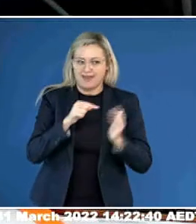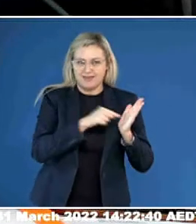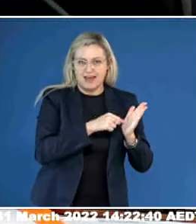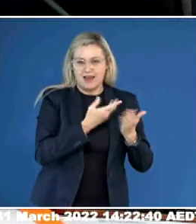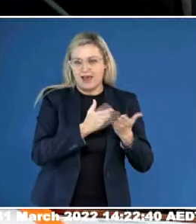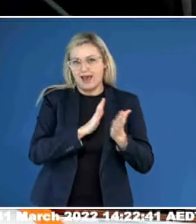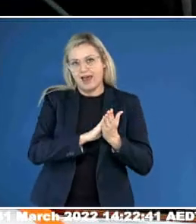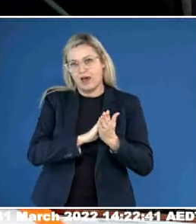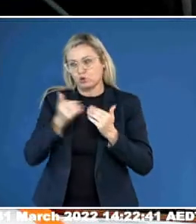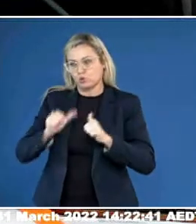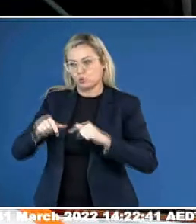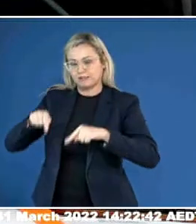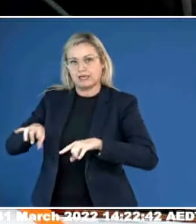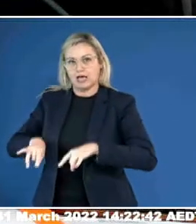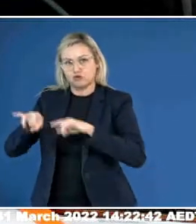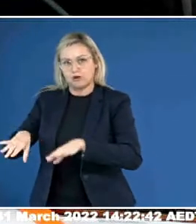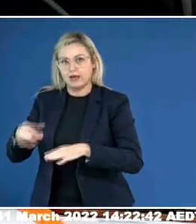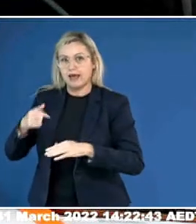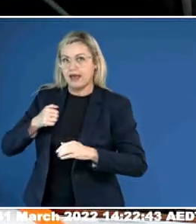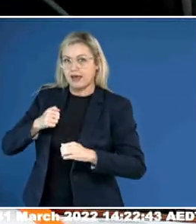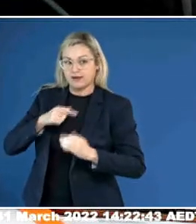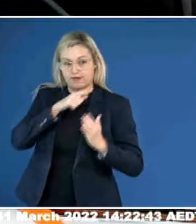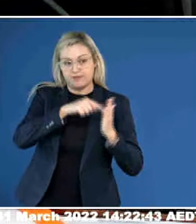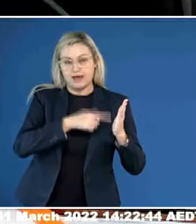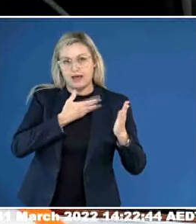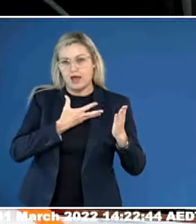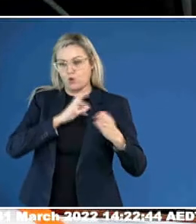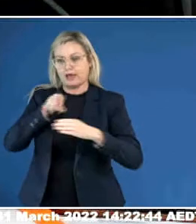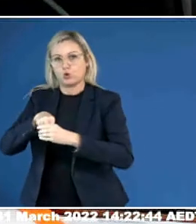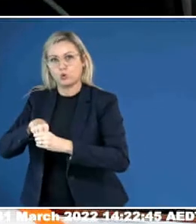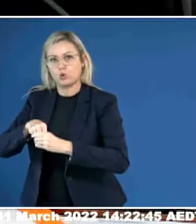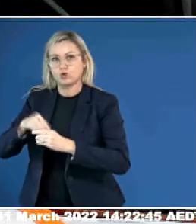those human rights frameworks in our thinking around policy, development of laws